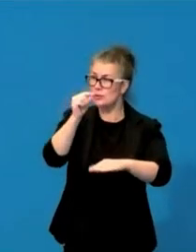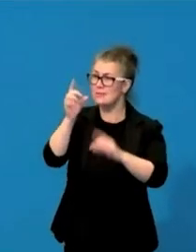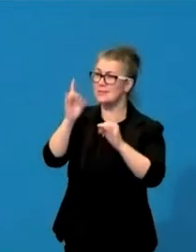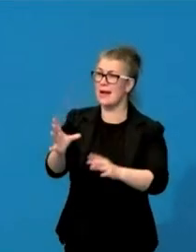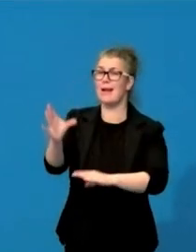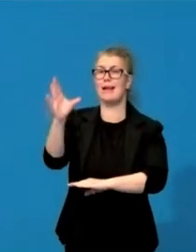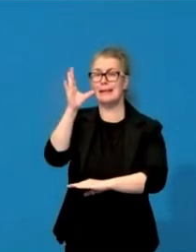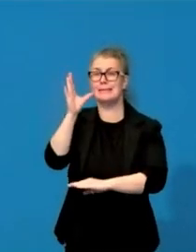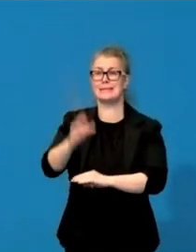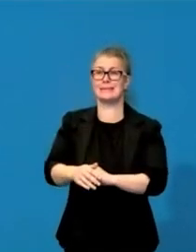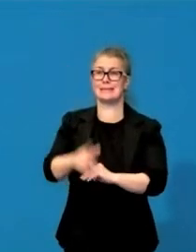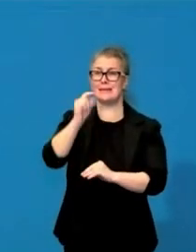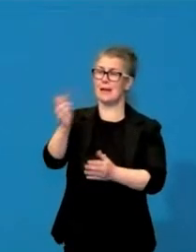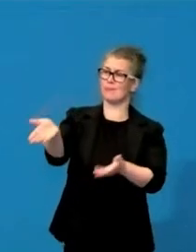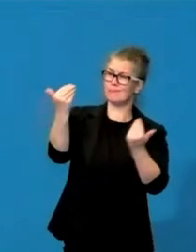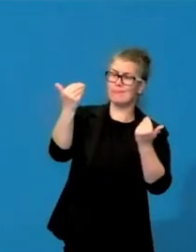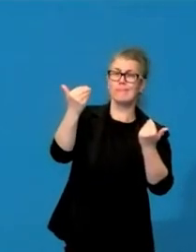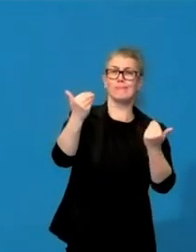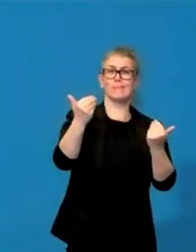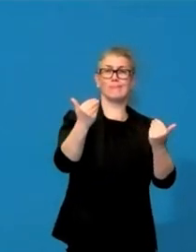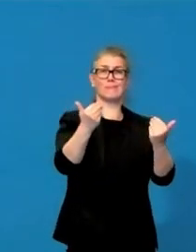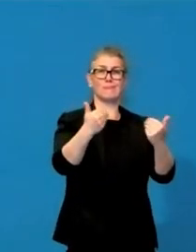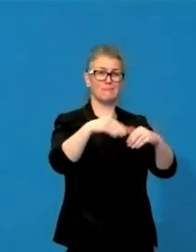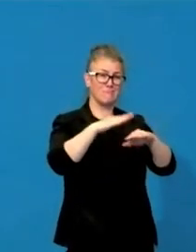Sit down, come - come sit down here with us, live with us in the community, you know.